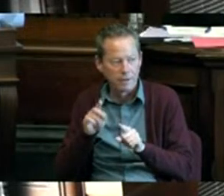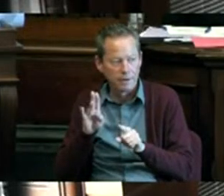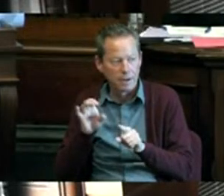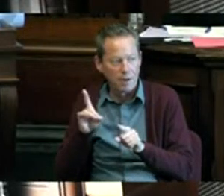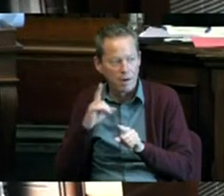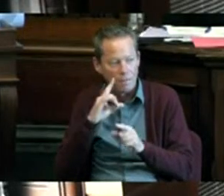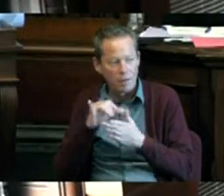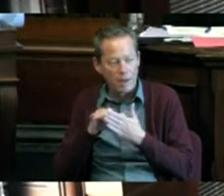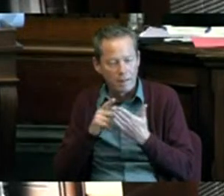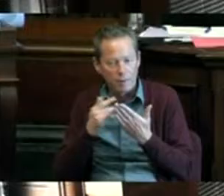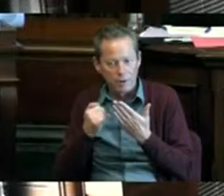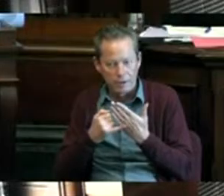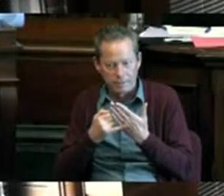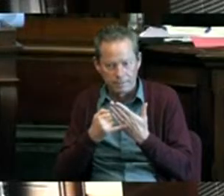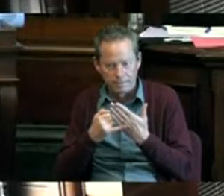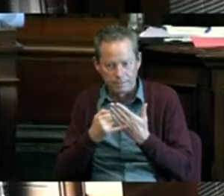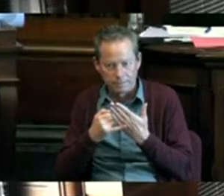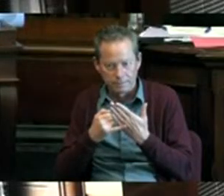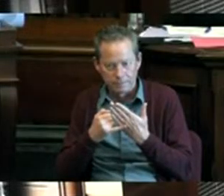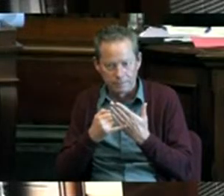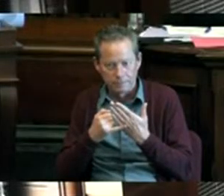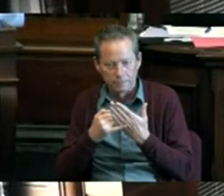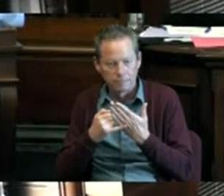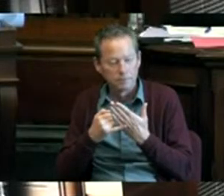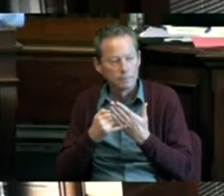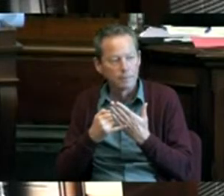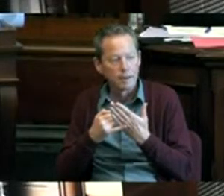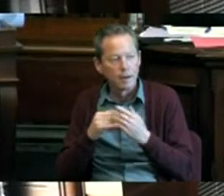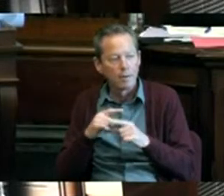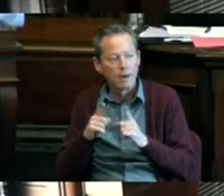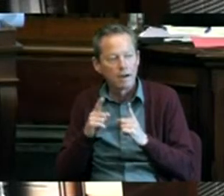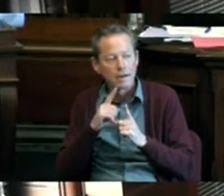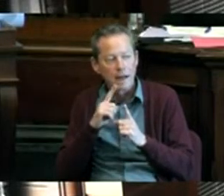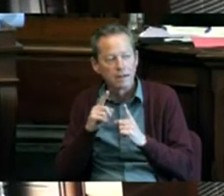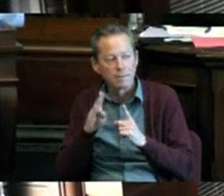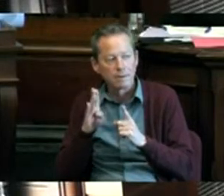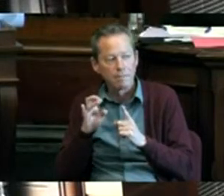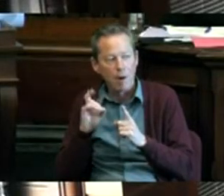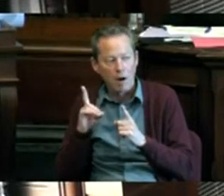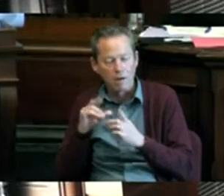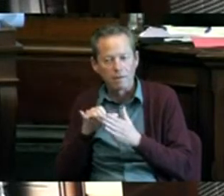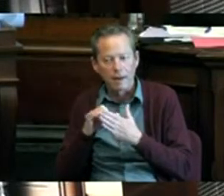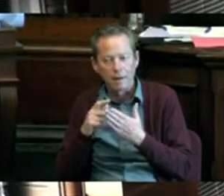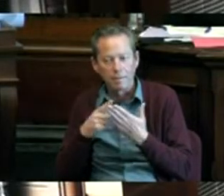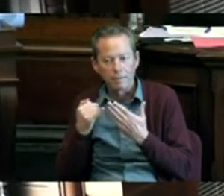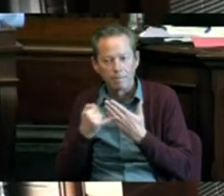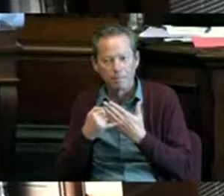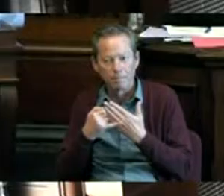phases of the project before we can actually go out and bond for